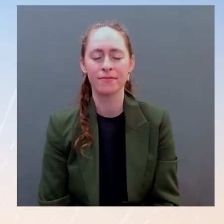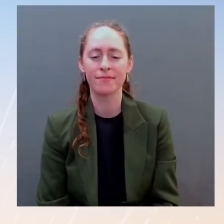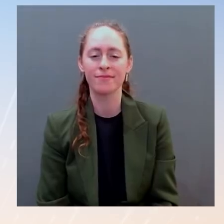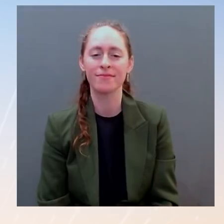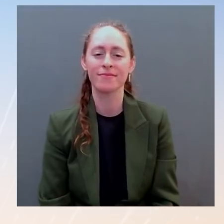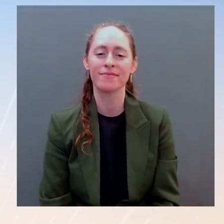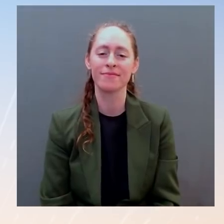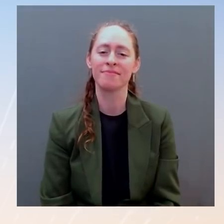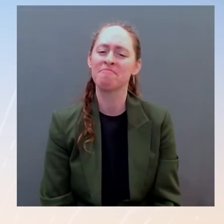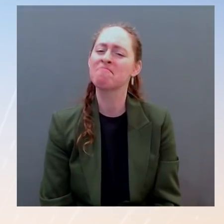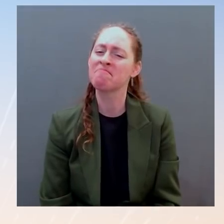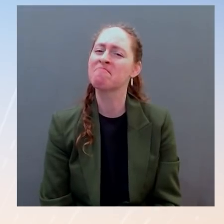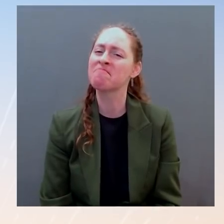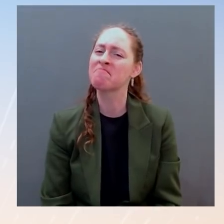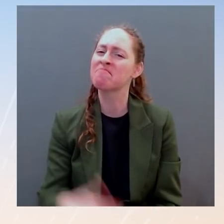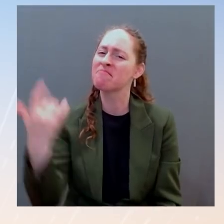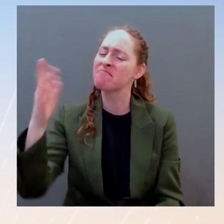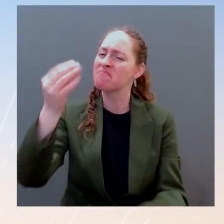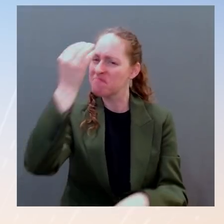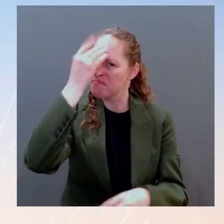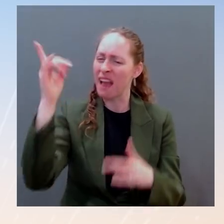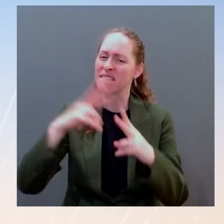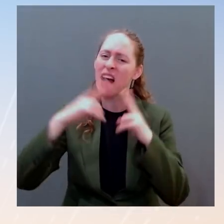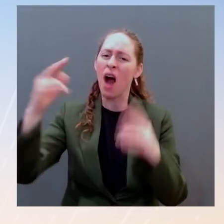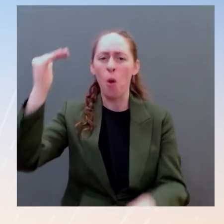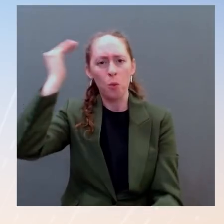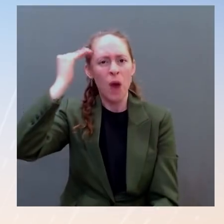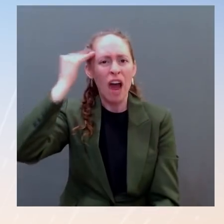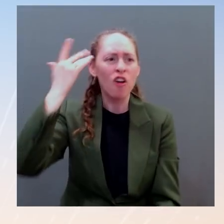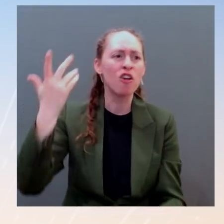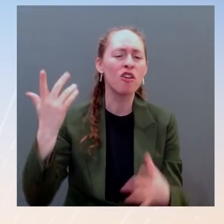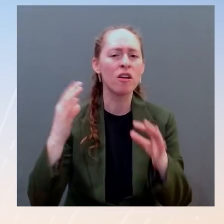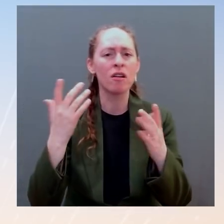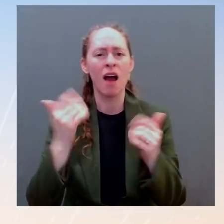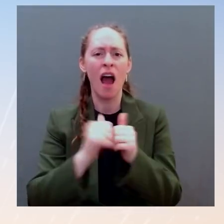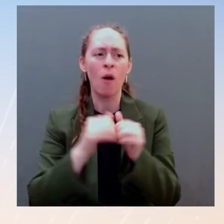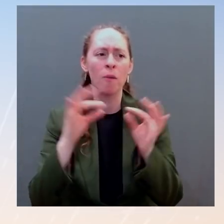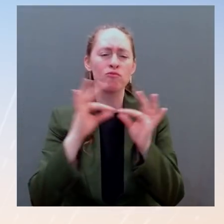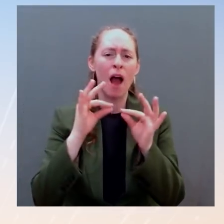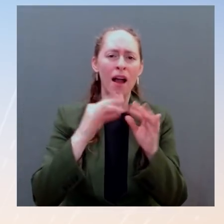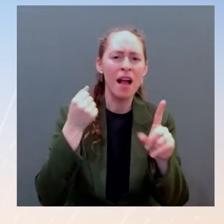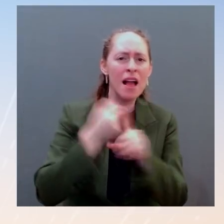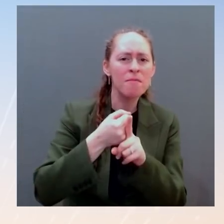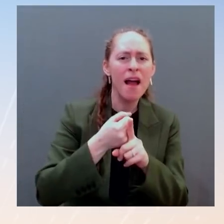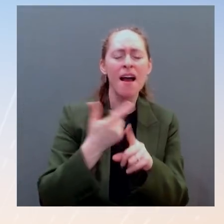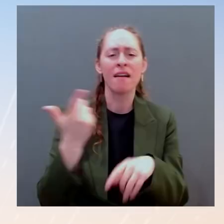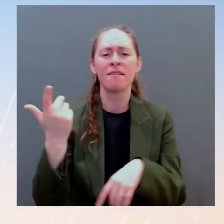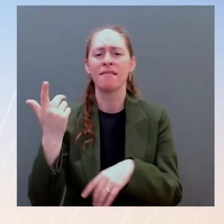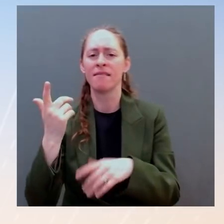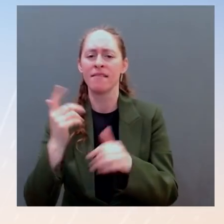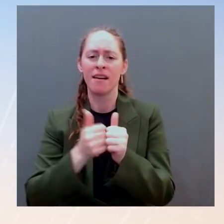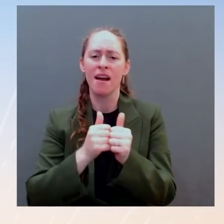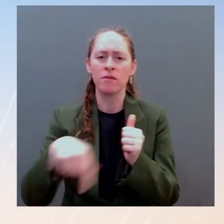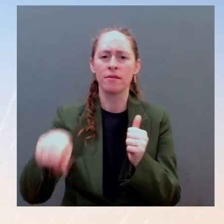and of these increases in costs and the impacts through economic data and briefings, but also through his own conversations whenever he can have them.